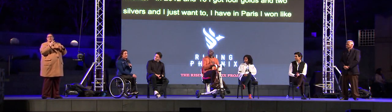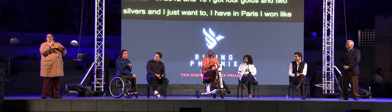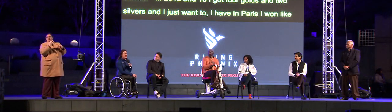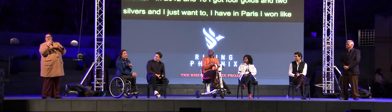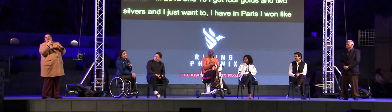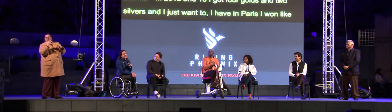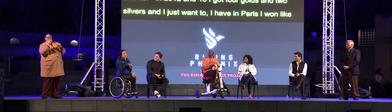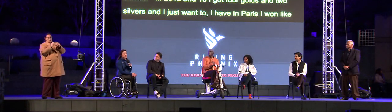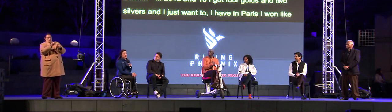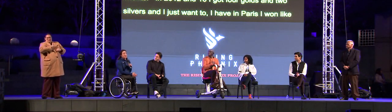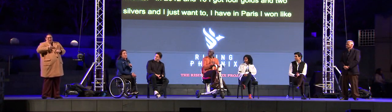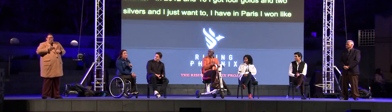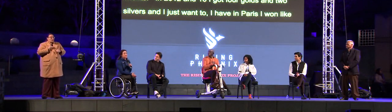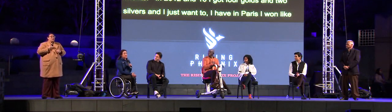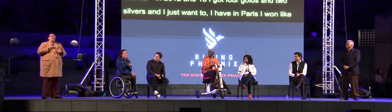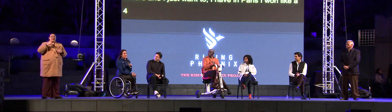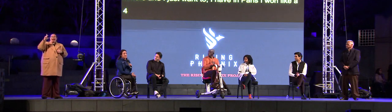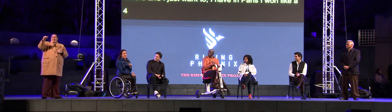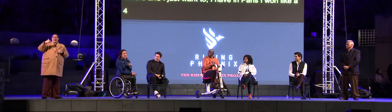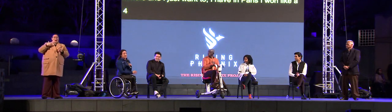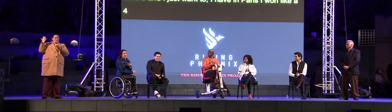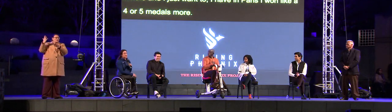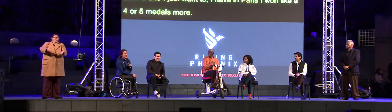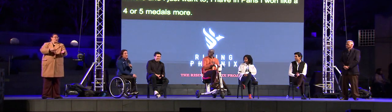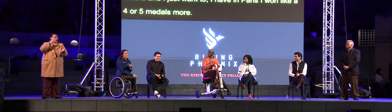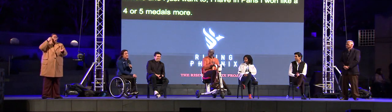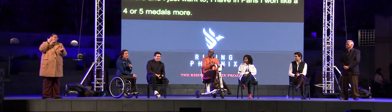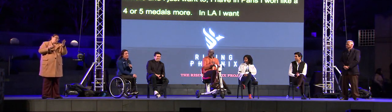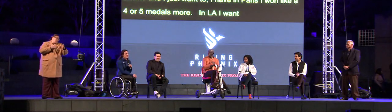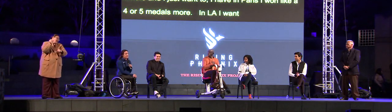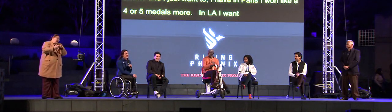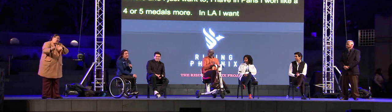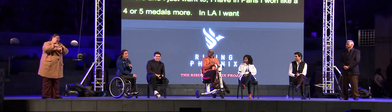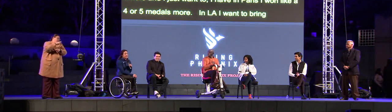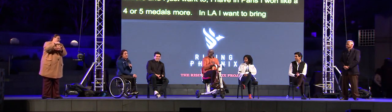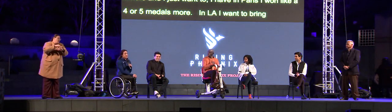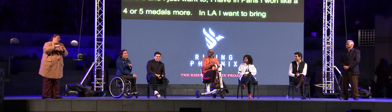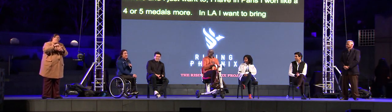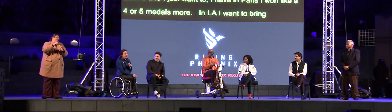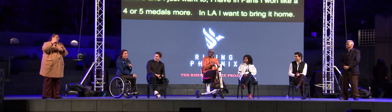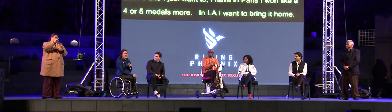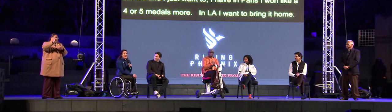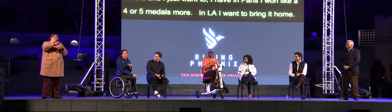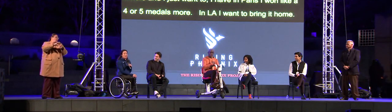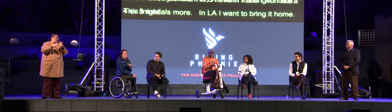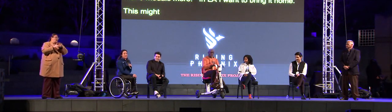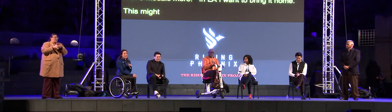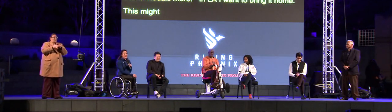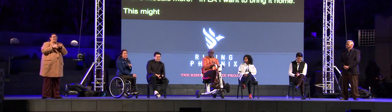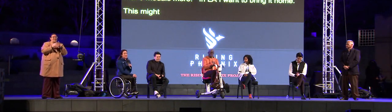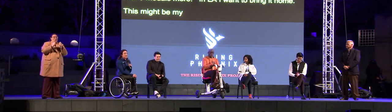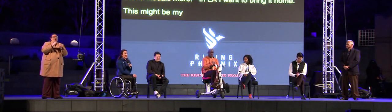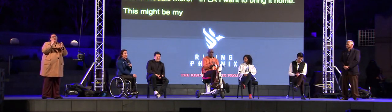and then in LA I want to bring it home. This might be my last games, and I want to, hopefully, take everything home.